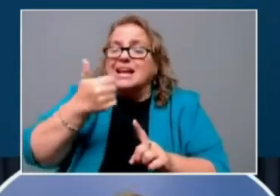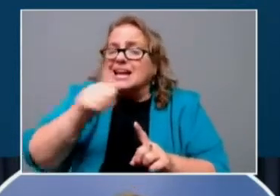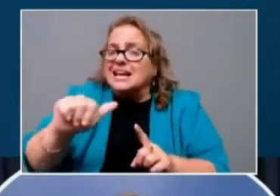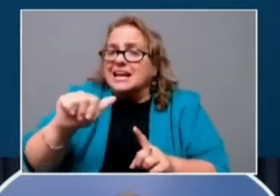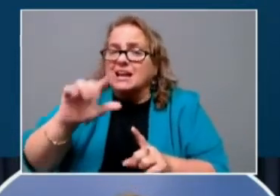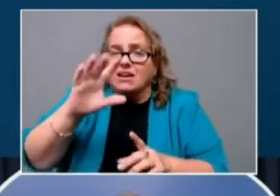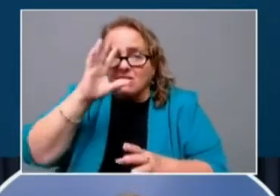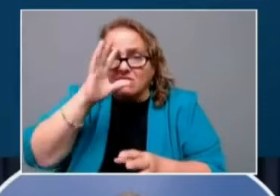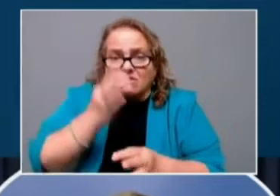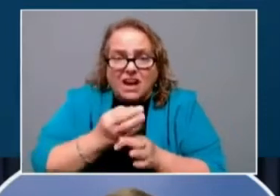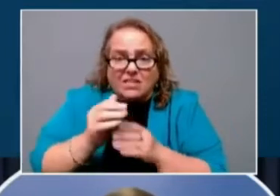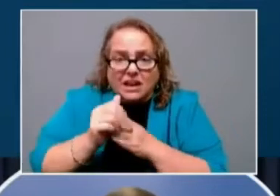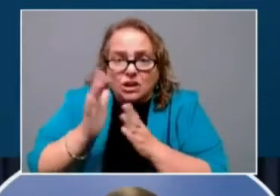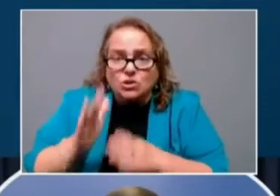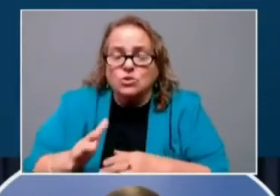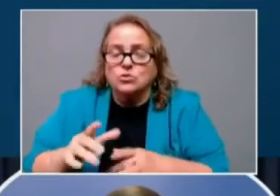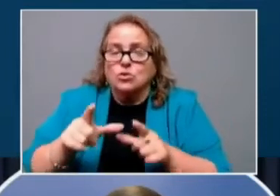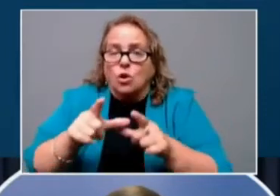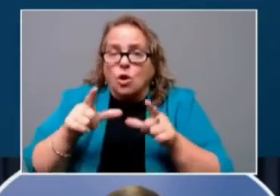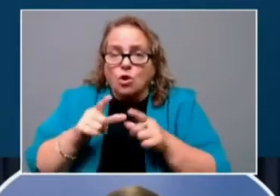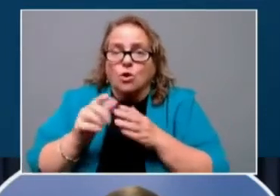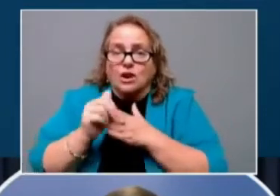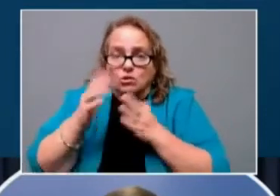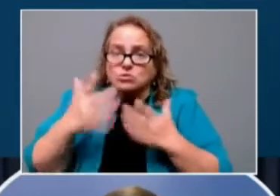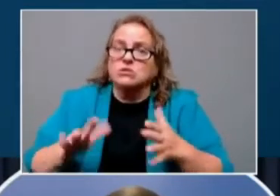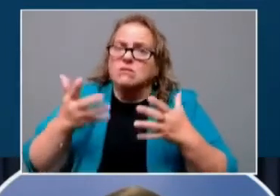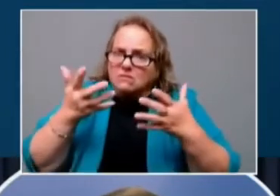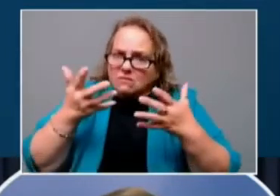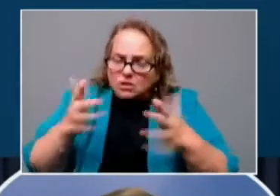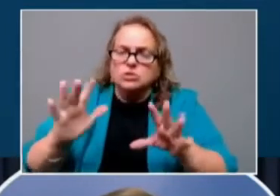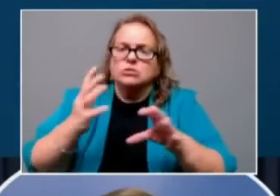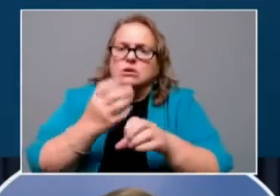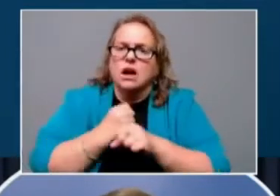leaders have gotten vaccinated. We're going to show you some information